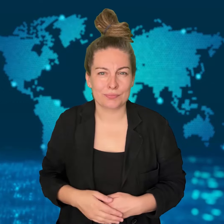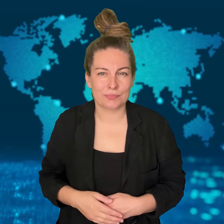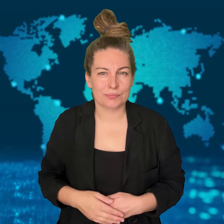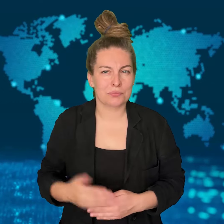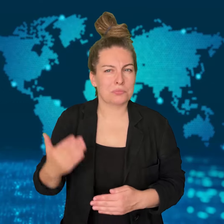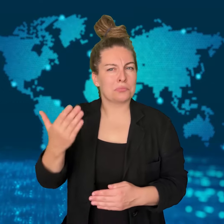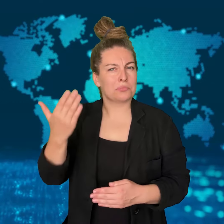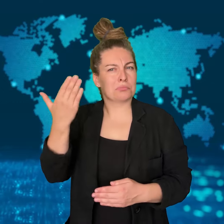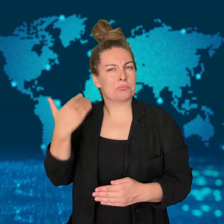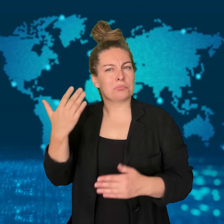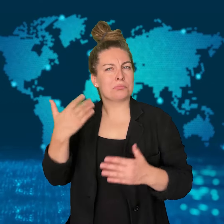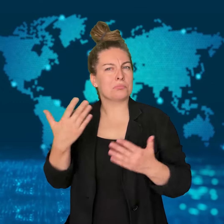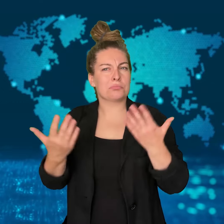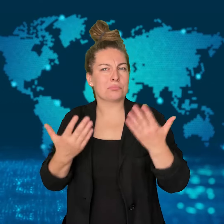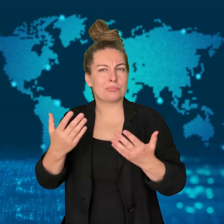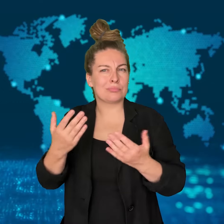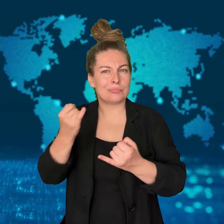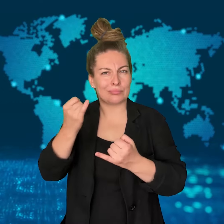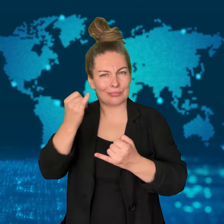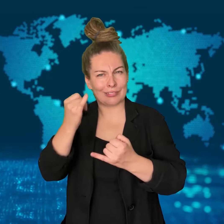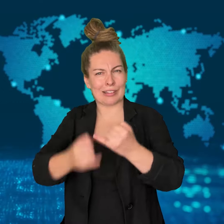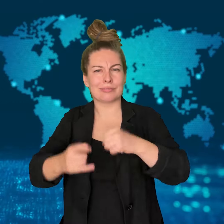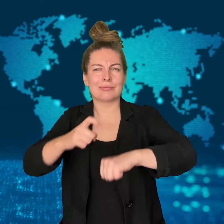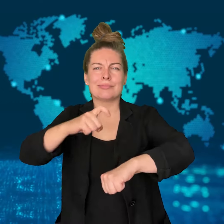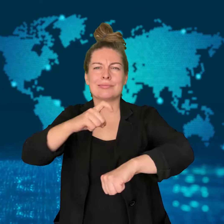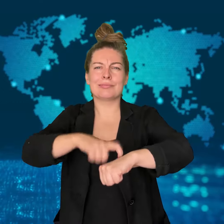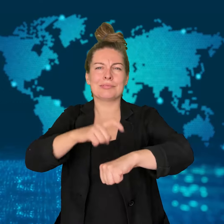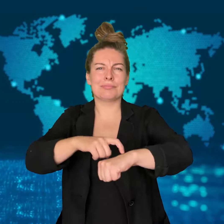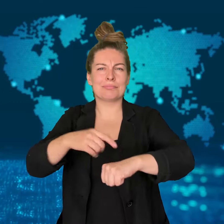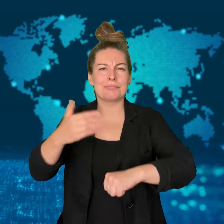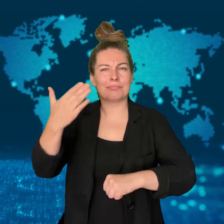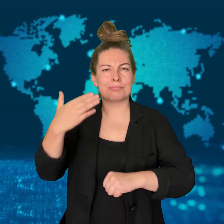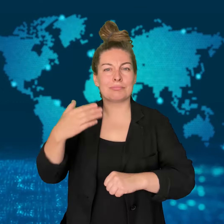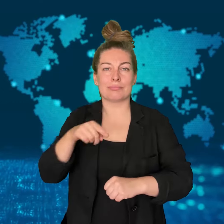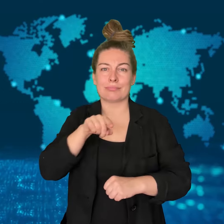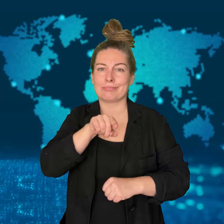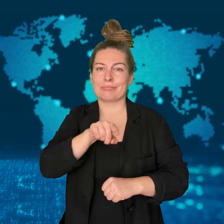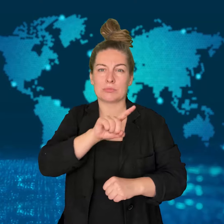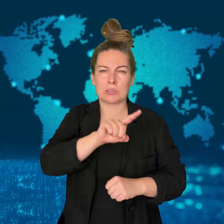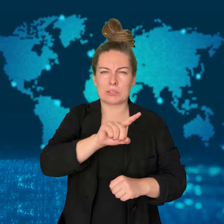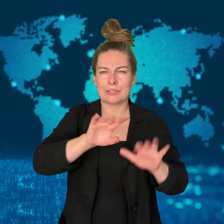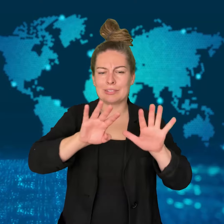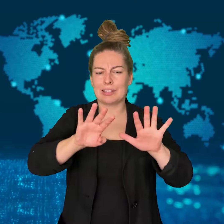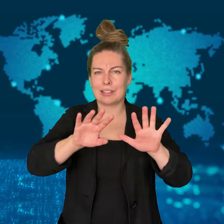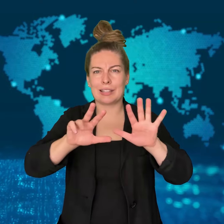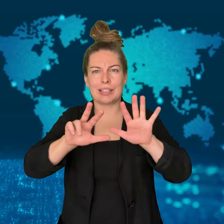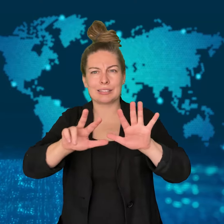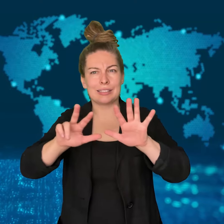The last time the country took such an action was in 1988.